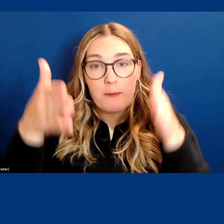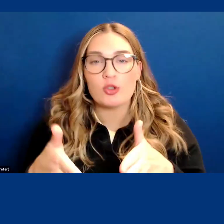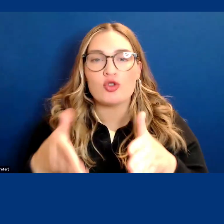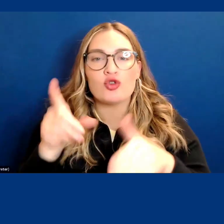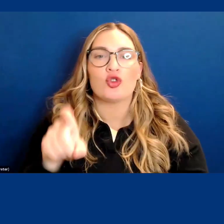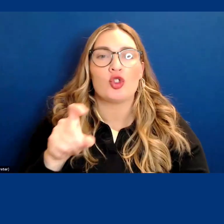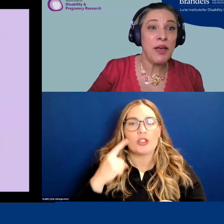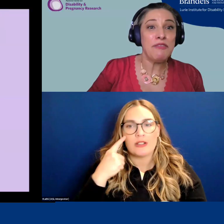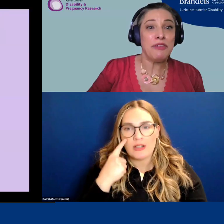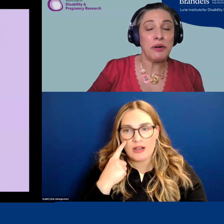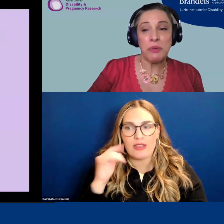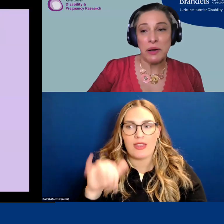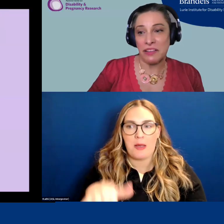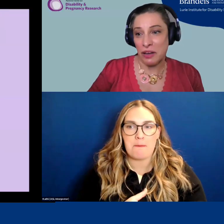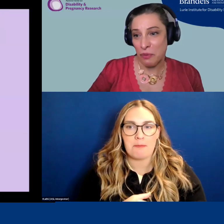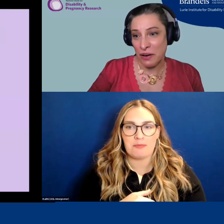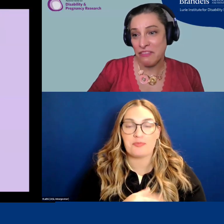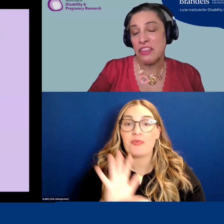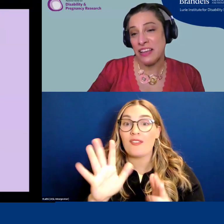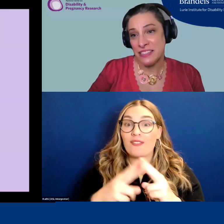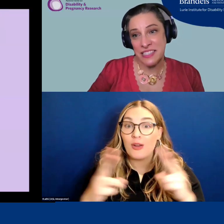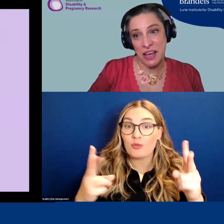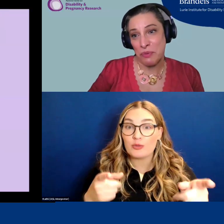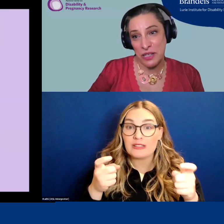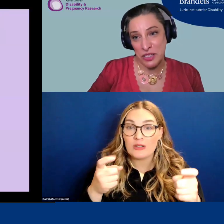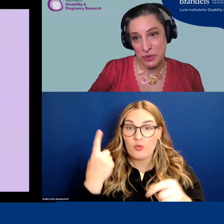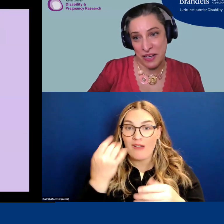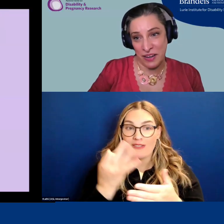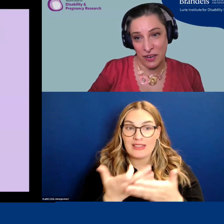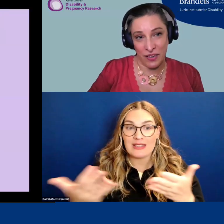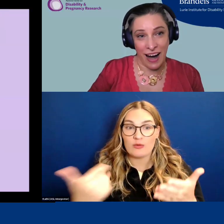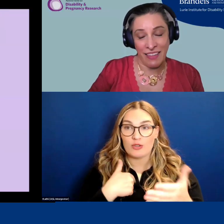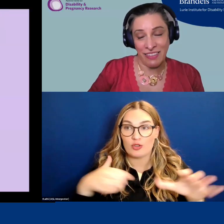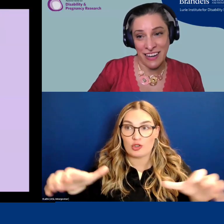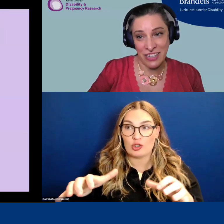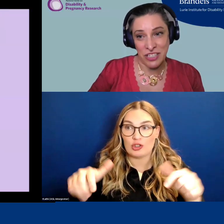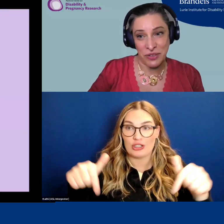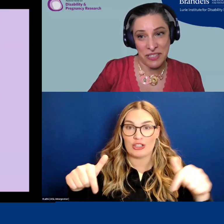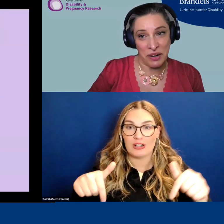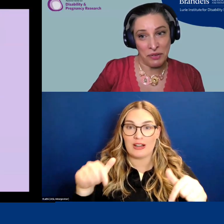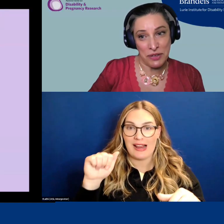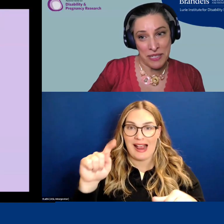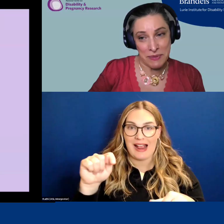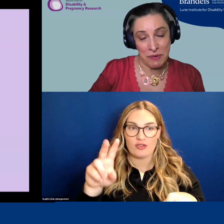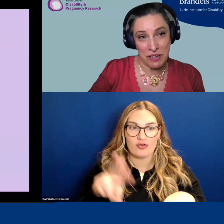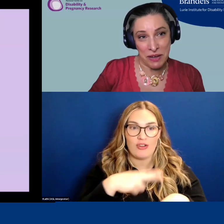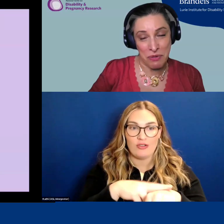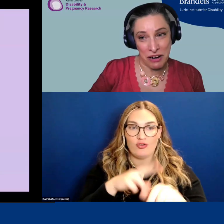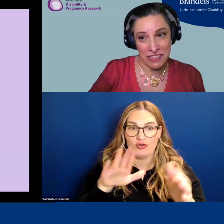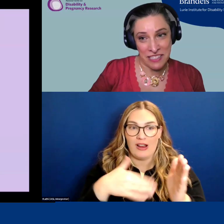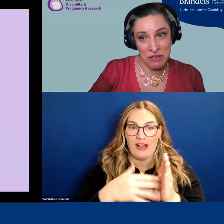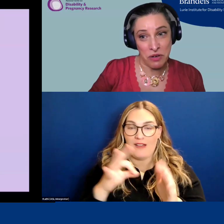um very quickly one of the things that we do here at the national center for disability and pregnancy